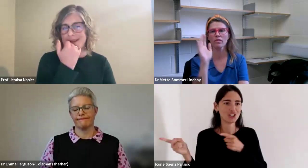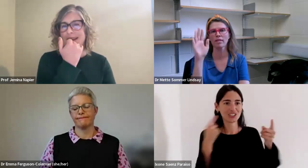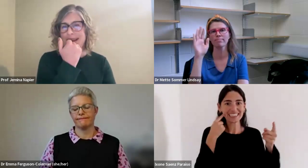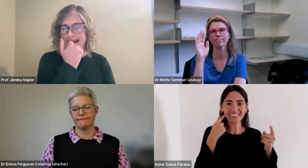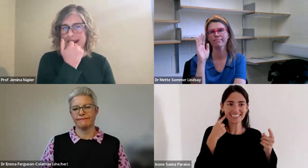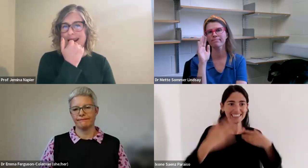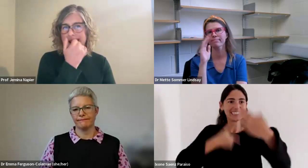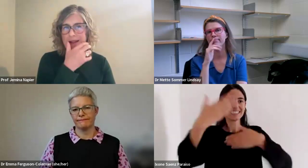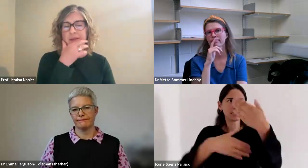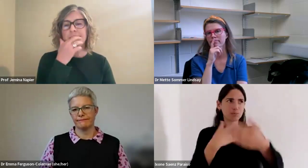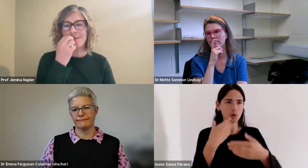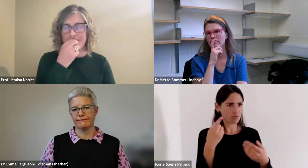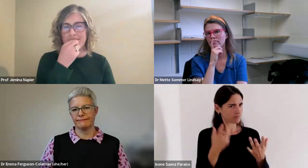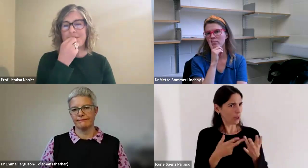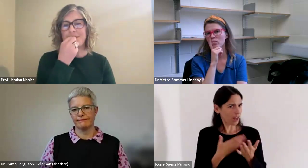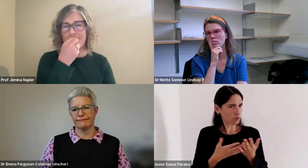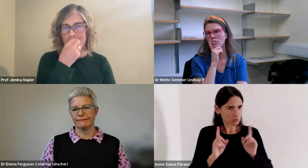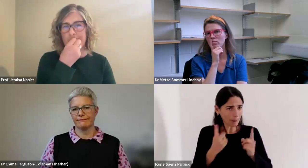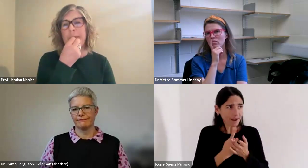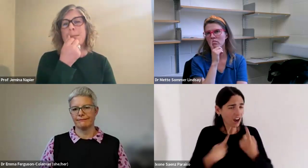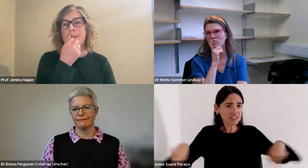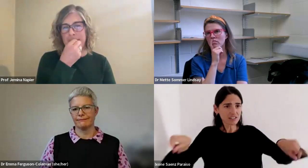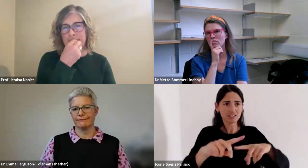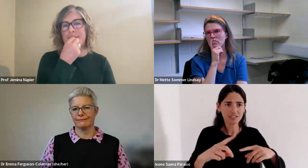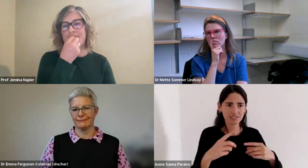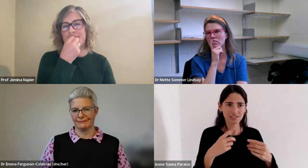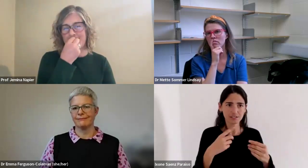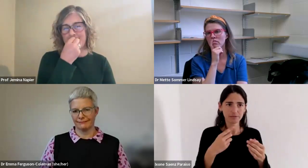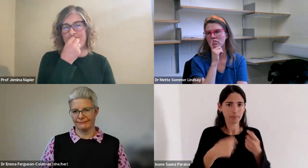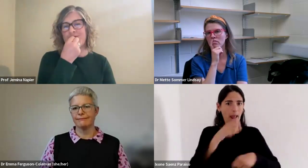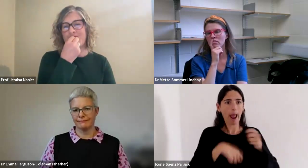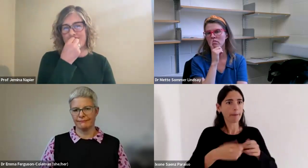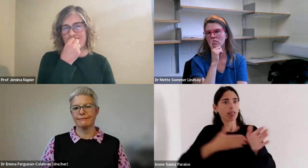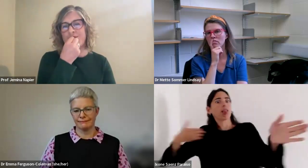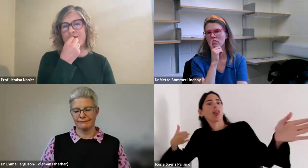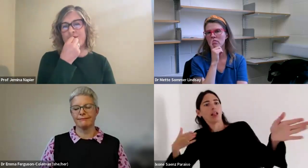because we they all speak the same language. It's easier. What about the other languages? What about